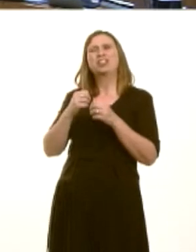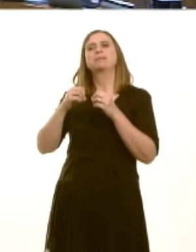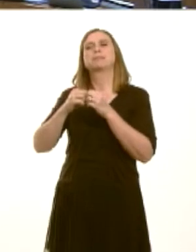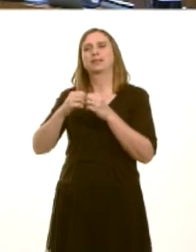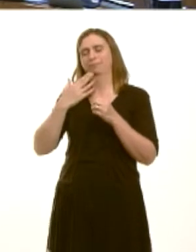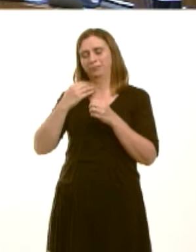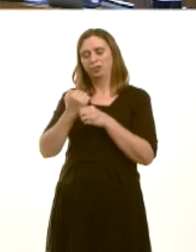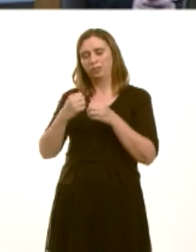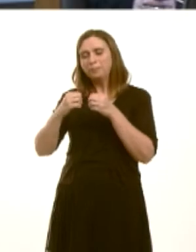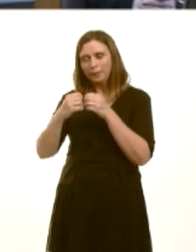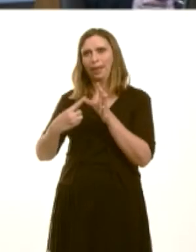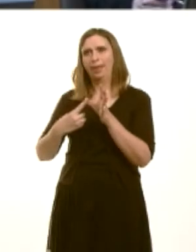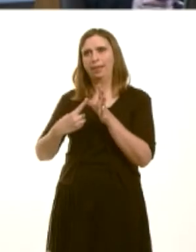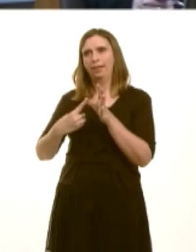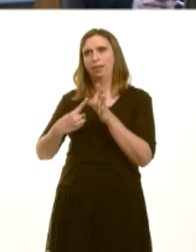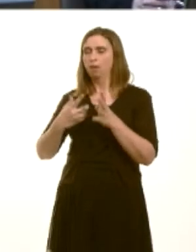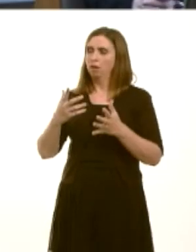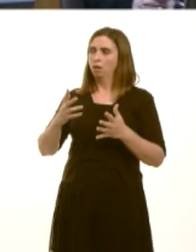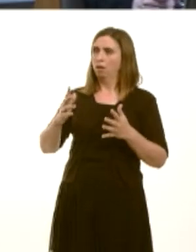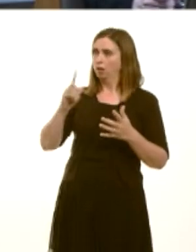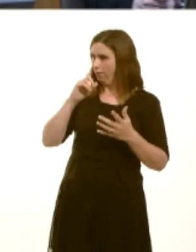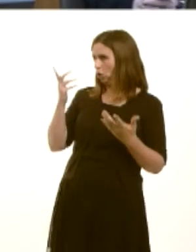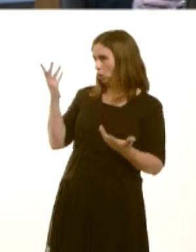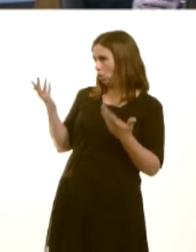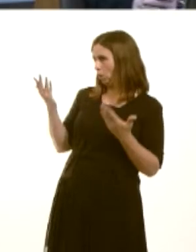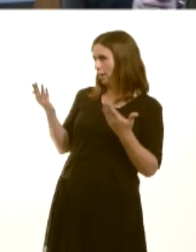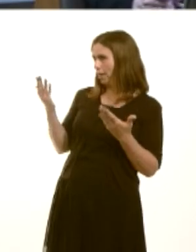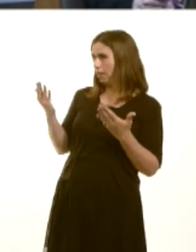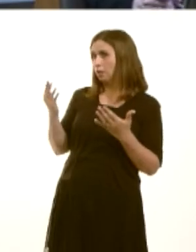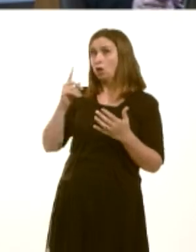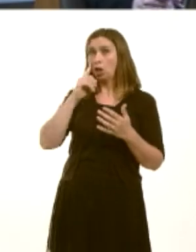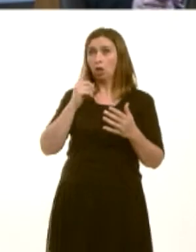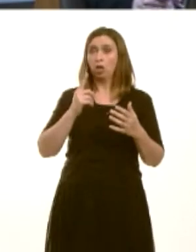compared to UK figures. If you look at gross domestic household income, we know that the